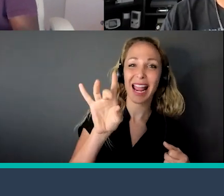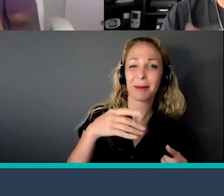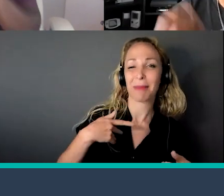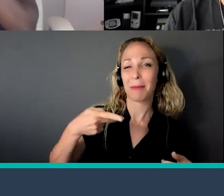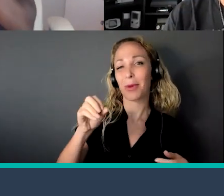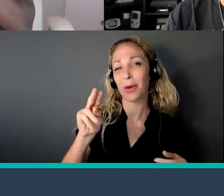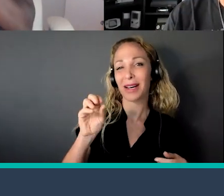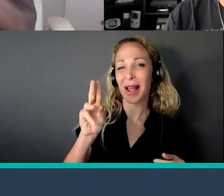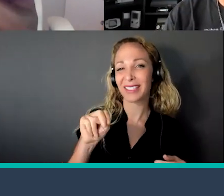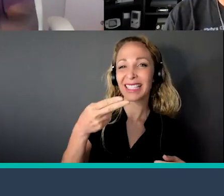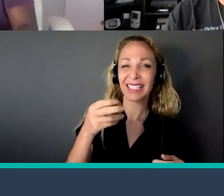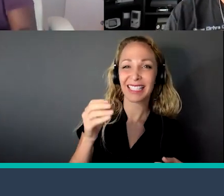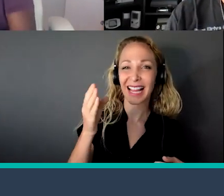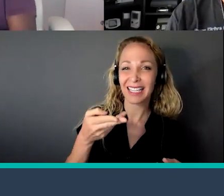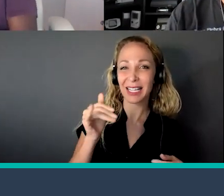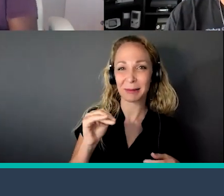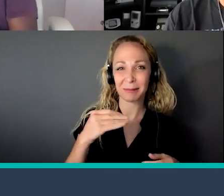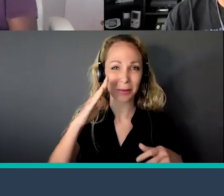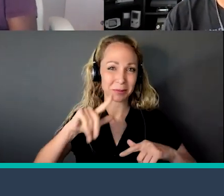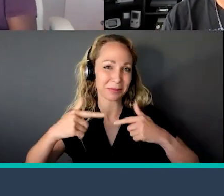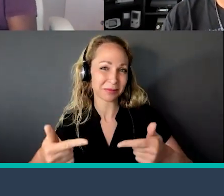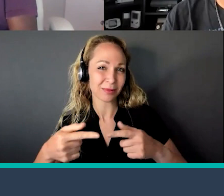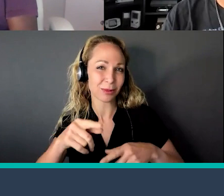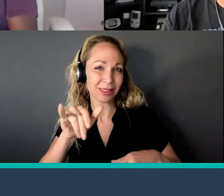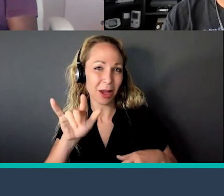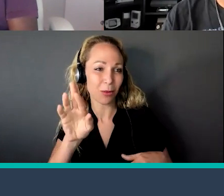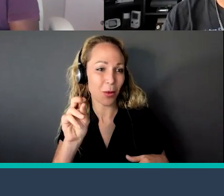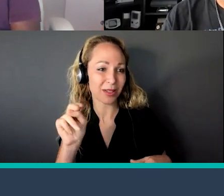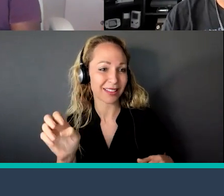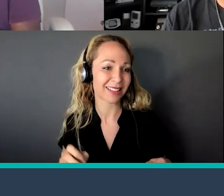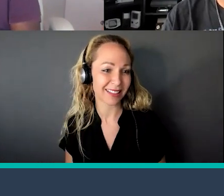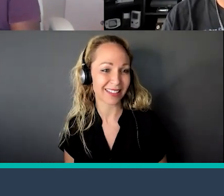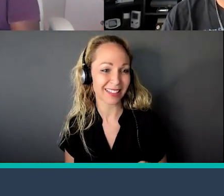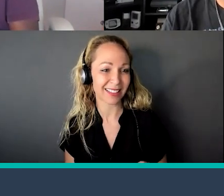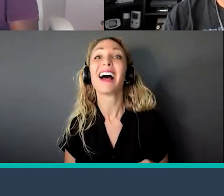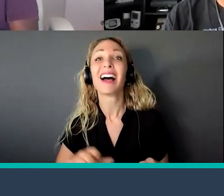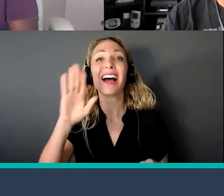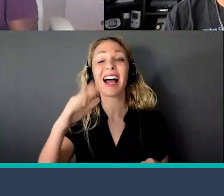LEADING THE PRODUCT A8 LABS, PRONOUNS HE/HIM.